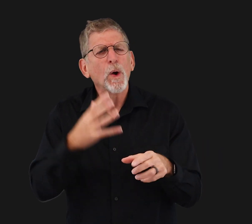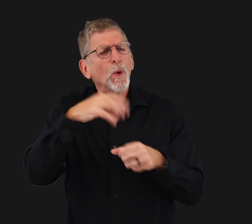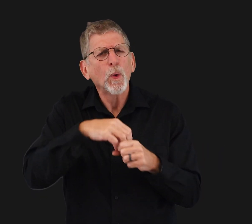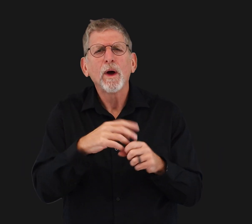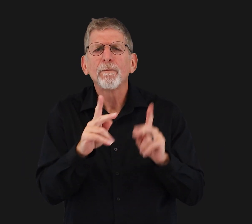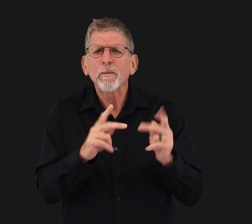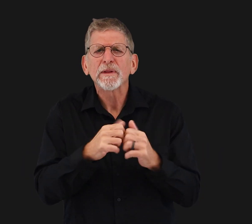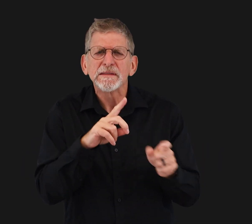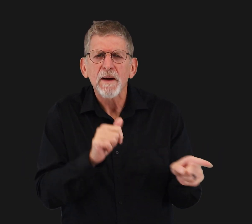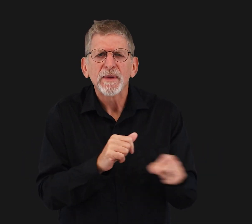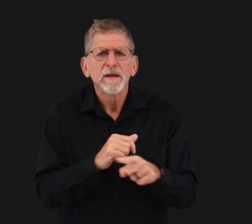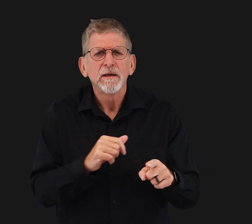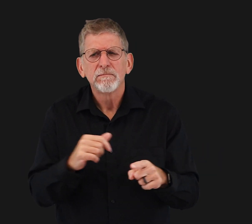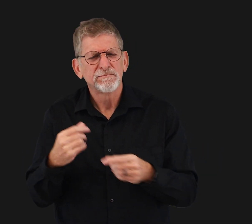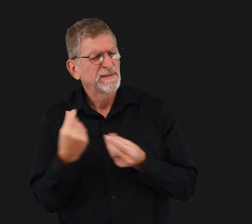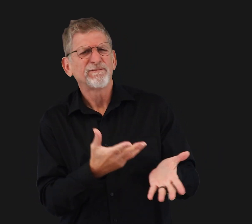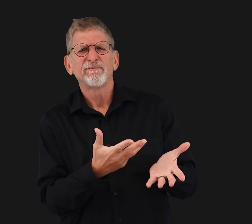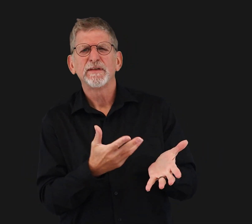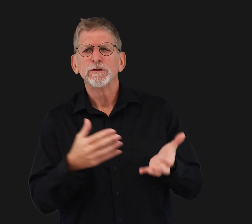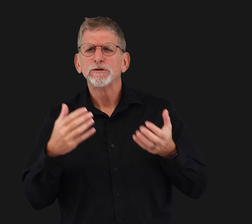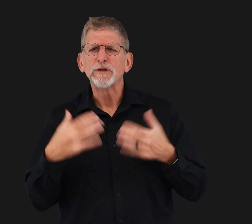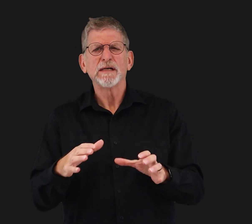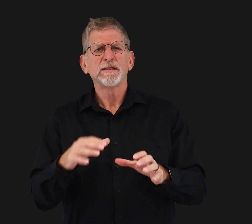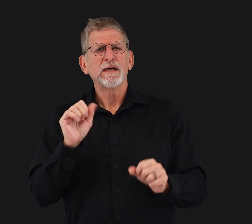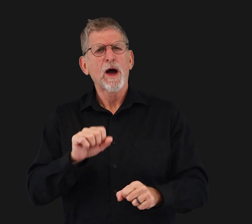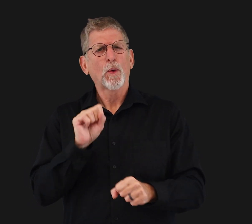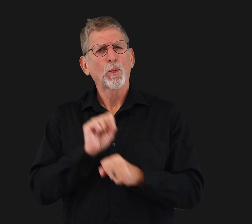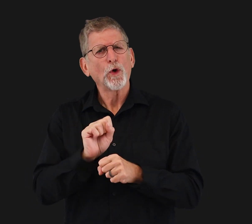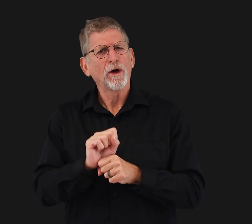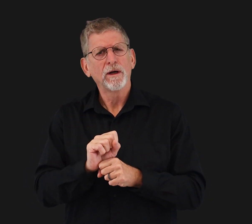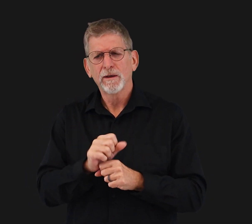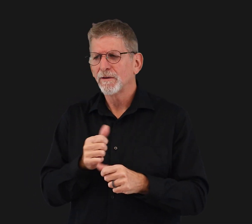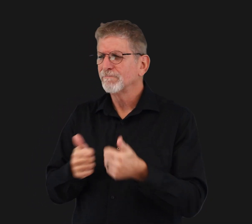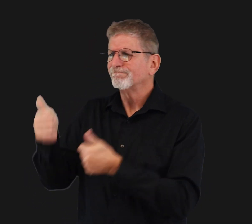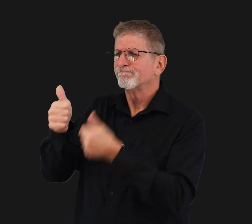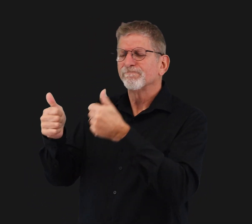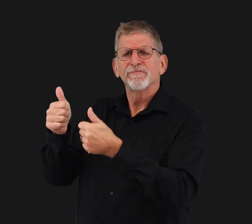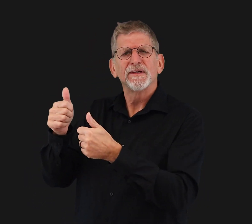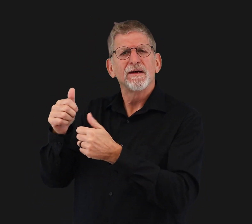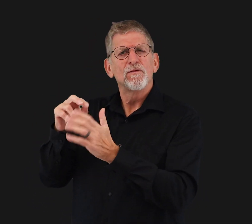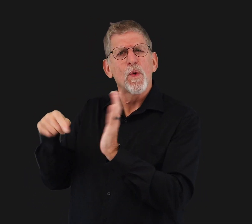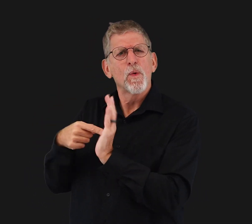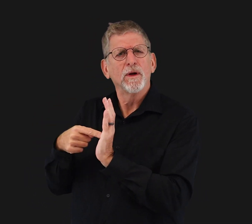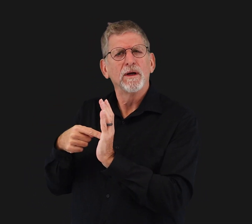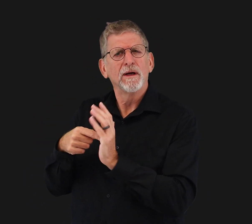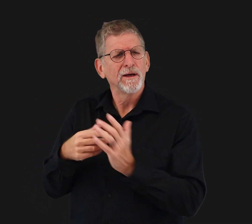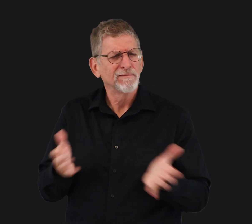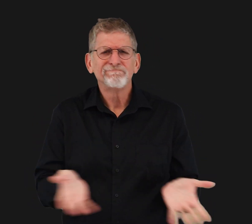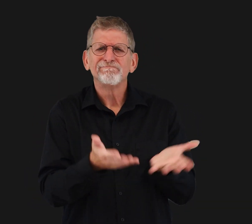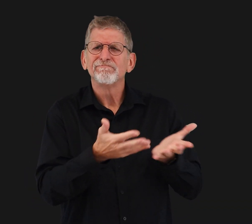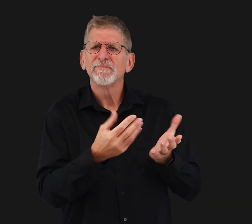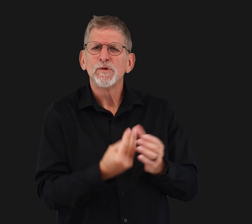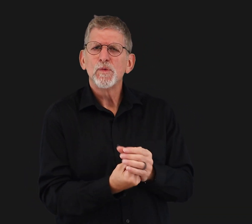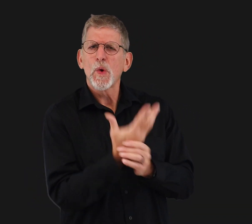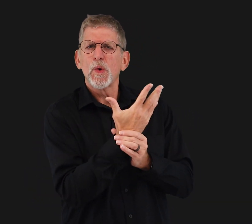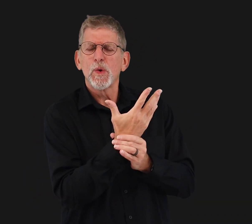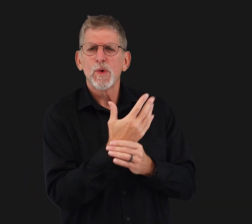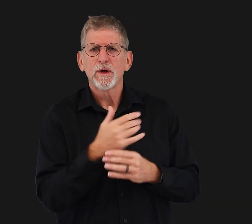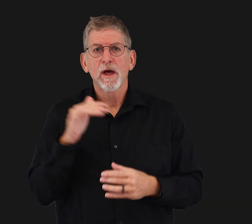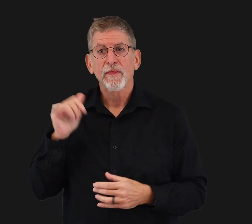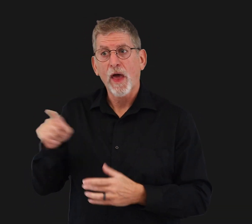including people with disabilities, a chance to work in executive roles to help them grow.